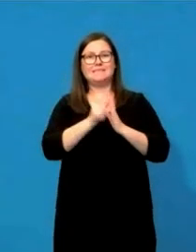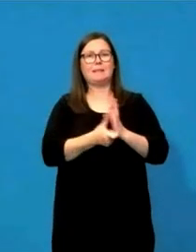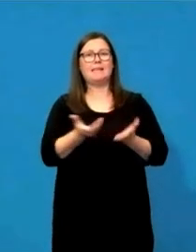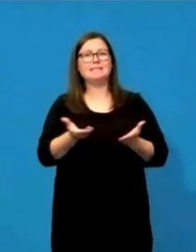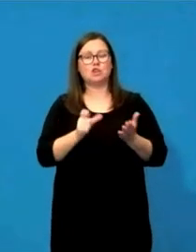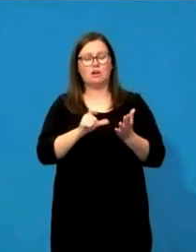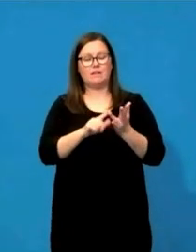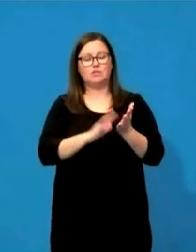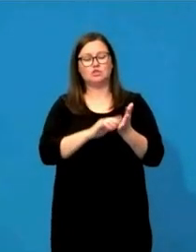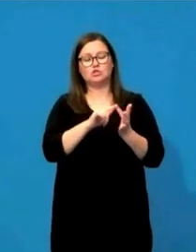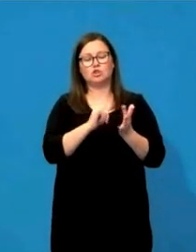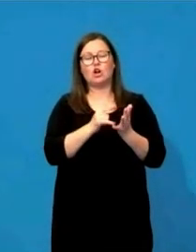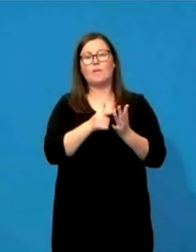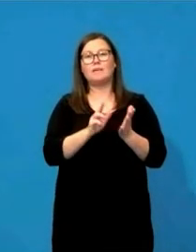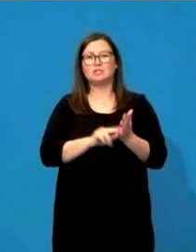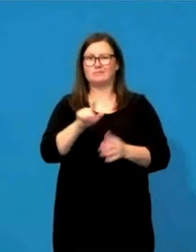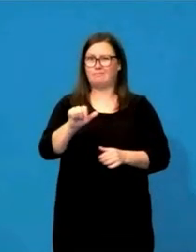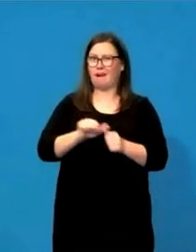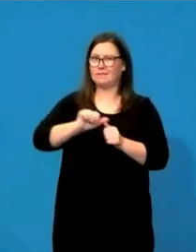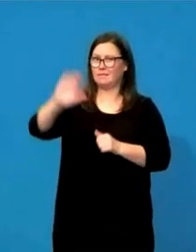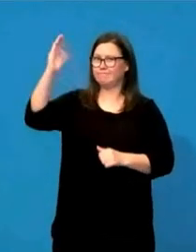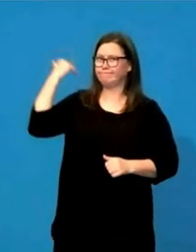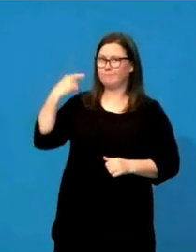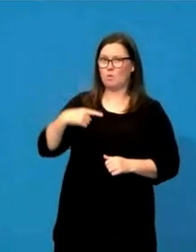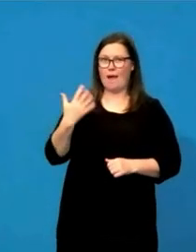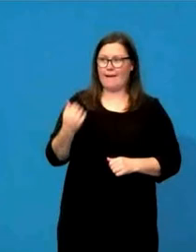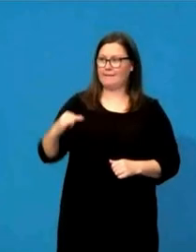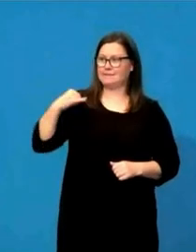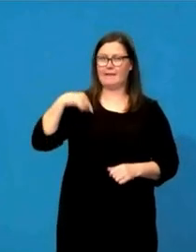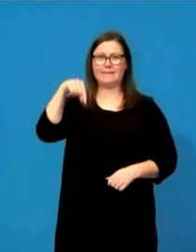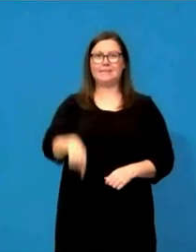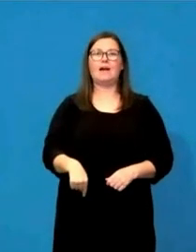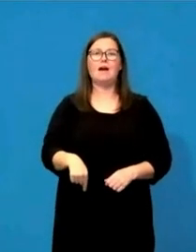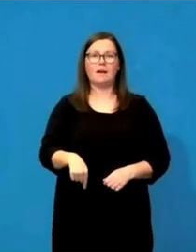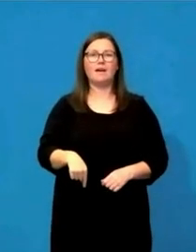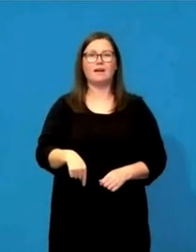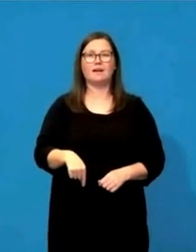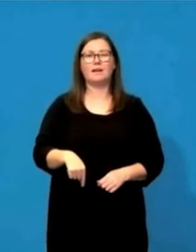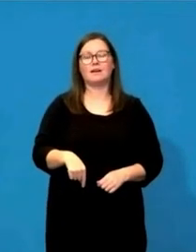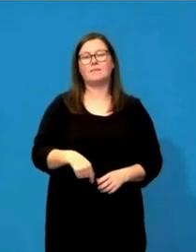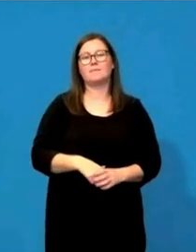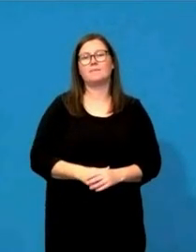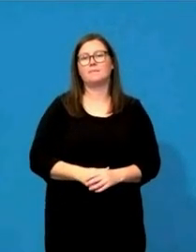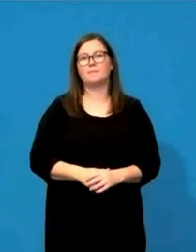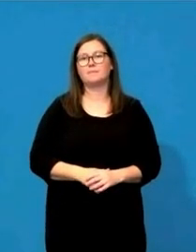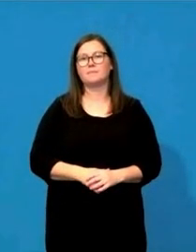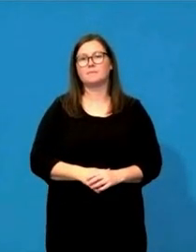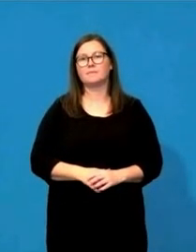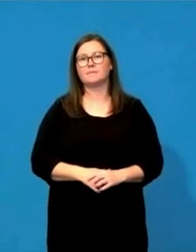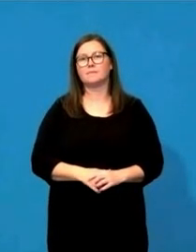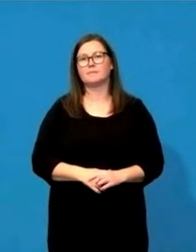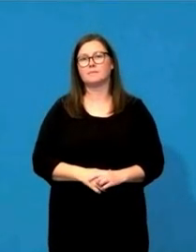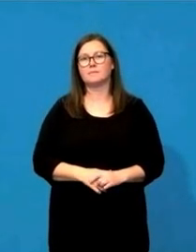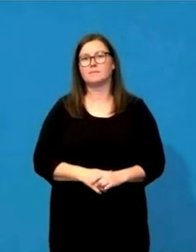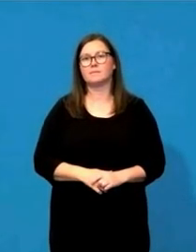there was a physical presence on the ground that was - that was very user-friendly, and